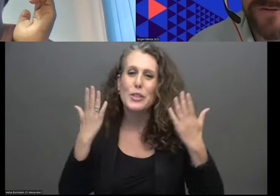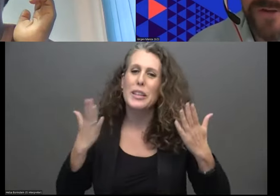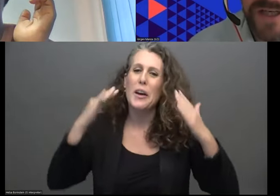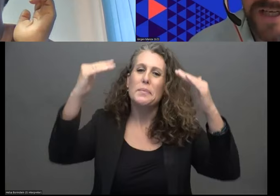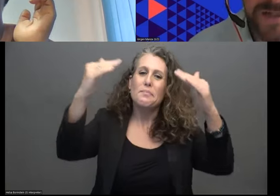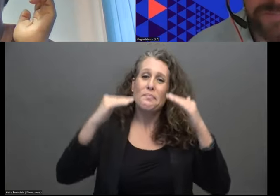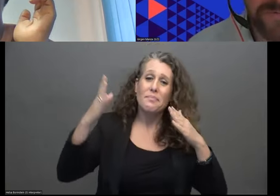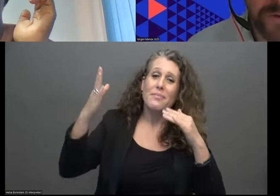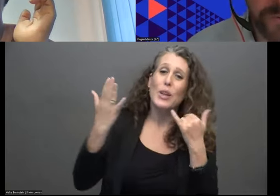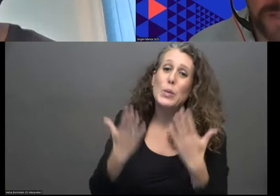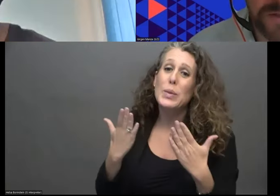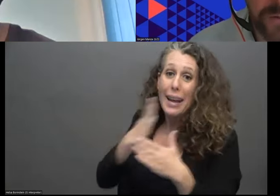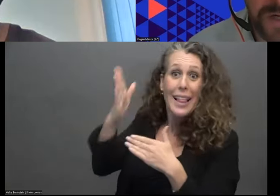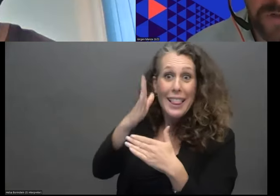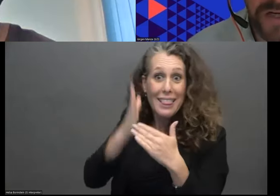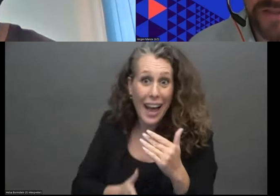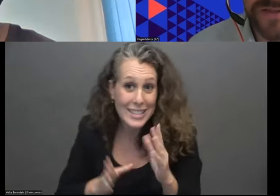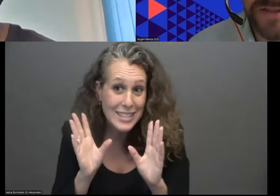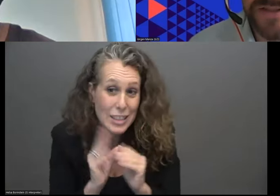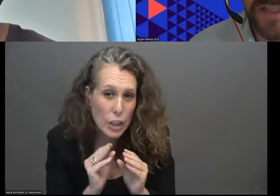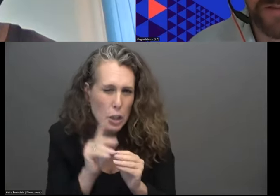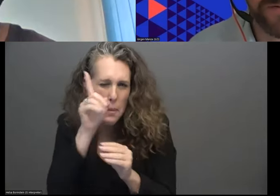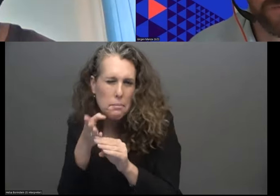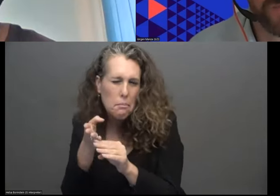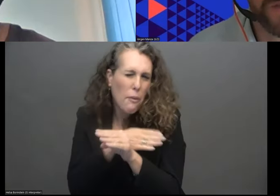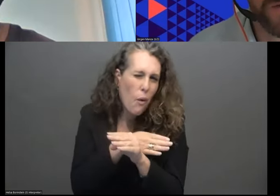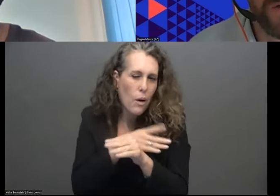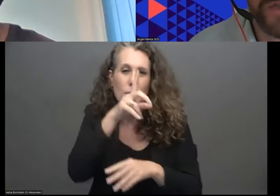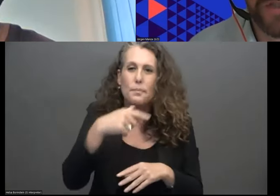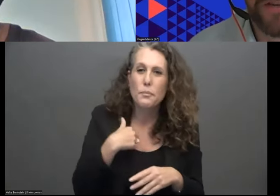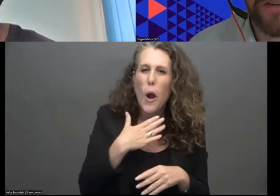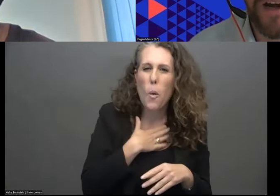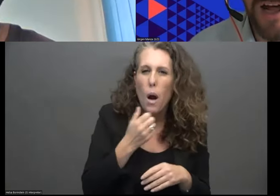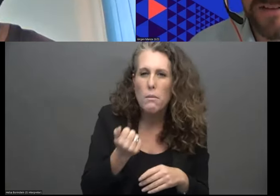of today. Before doing so I would like to just take a few moments to launch the last